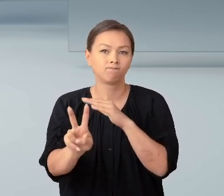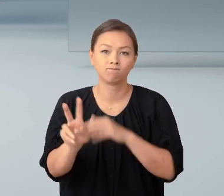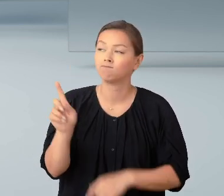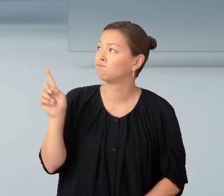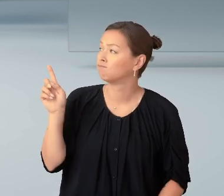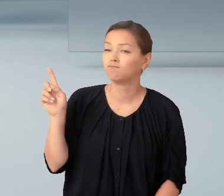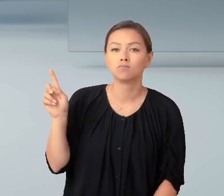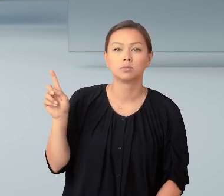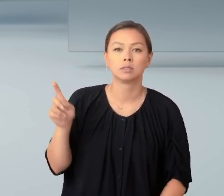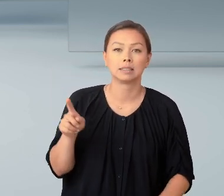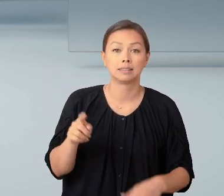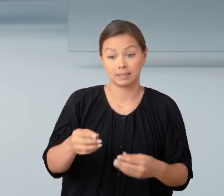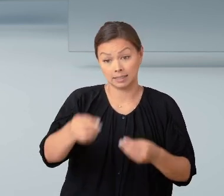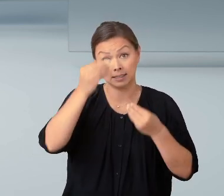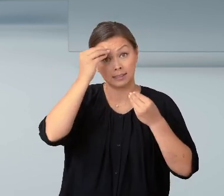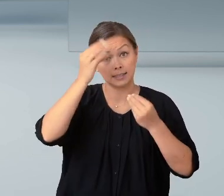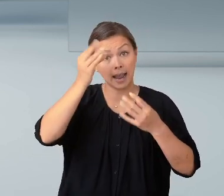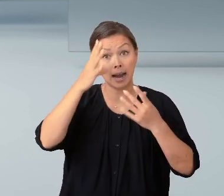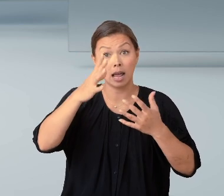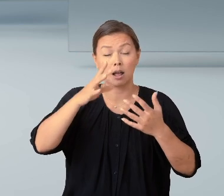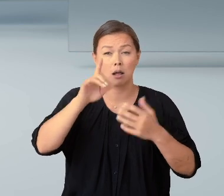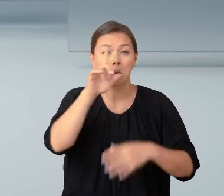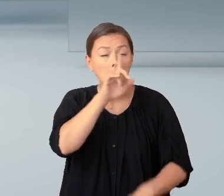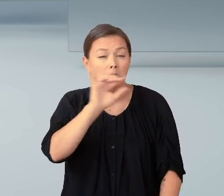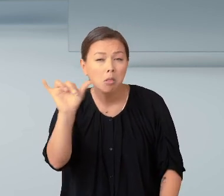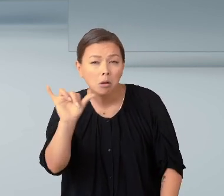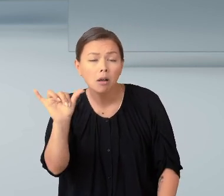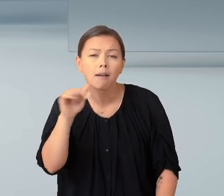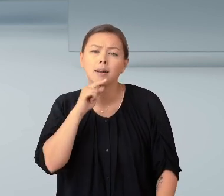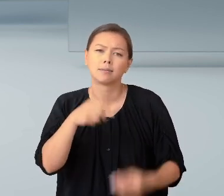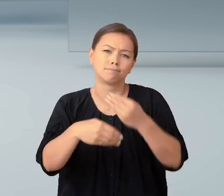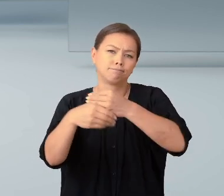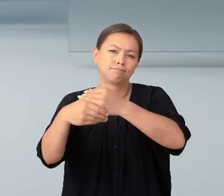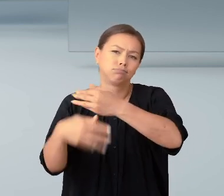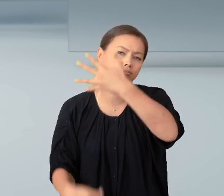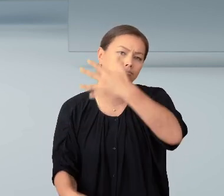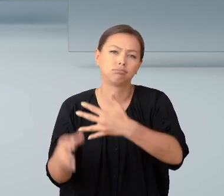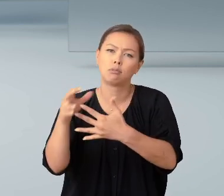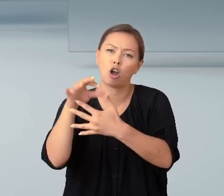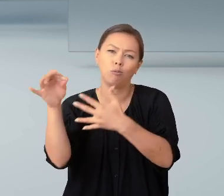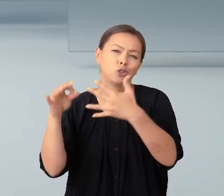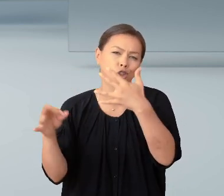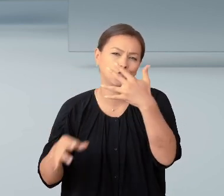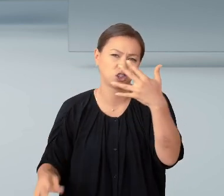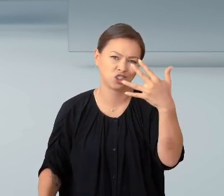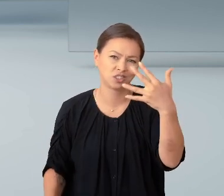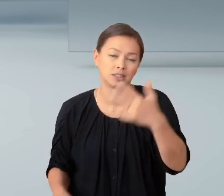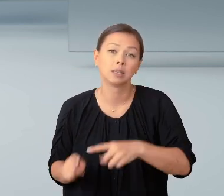of different ways to consume and look at this data but essentially,